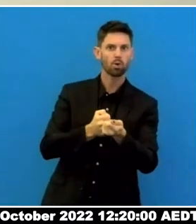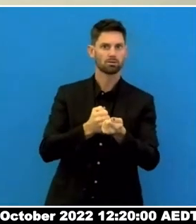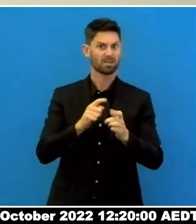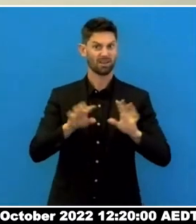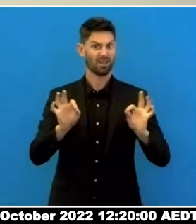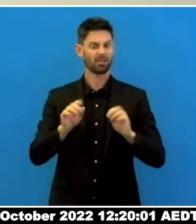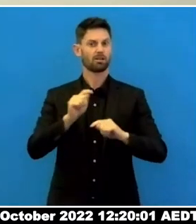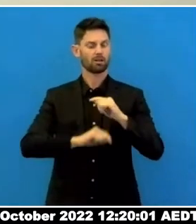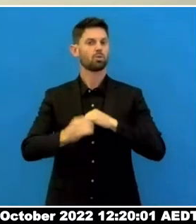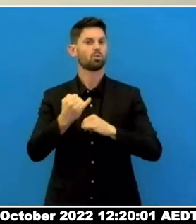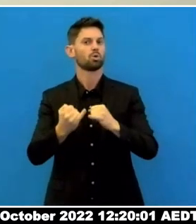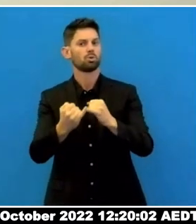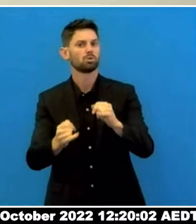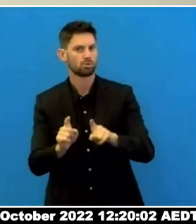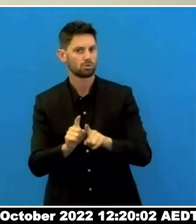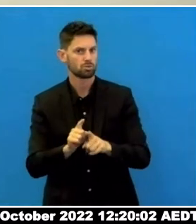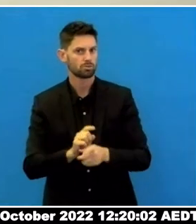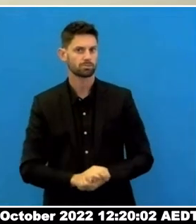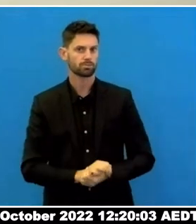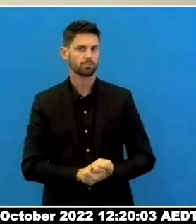Does some of this link in with diagnostic approach?